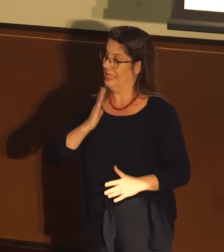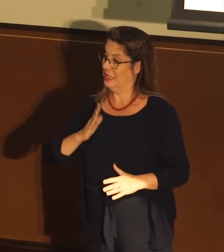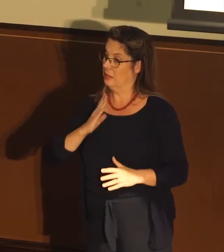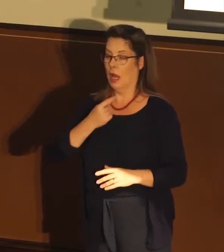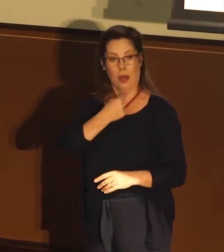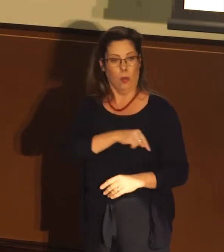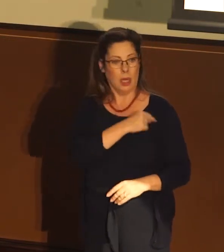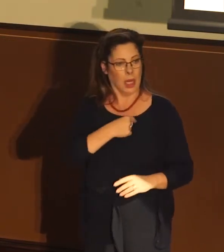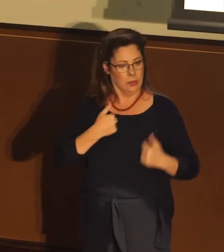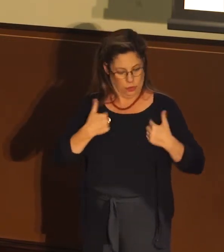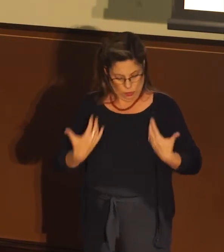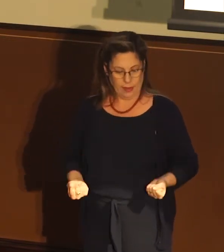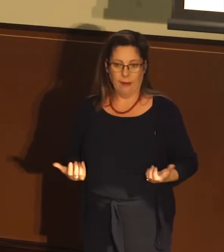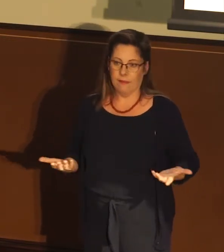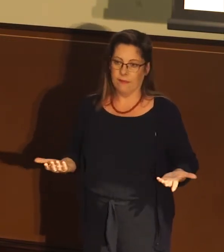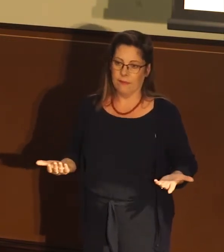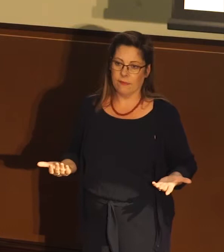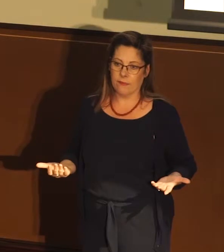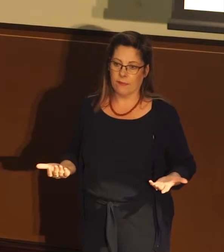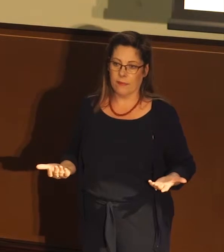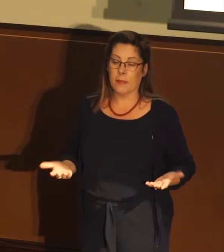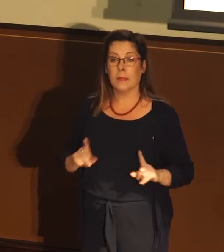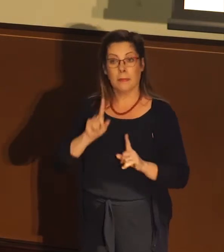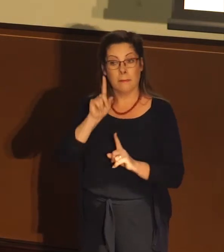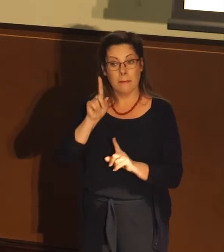that we believe we have, but also trying to meet the demographics